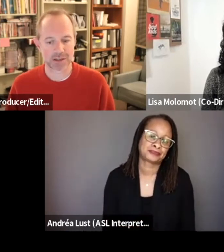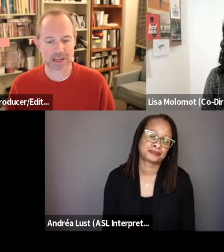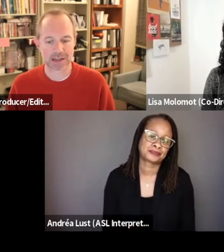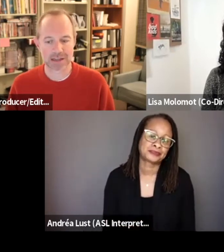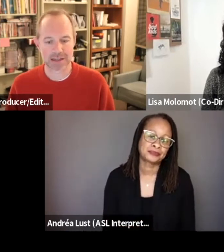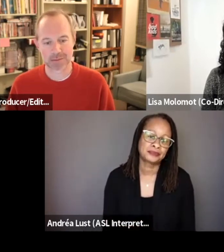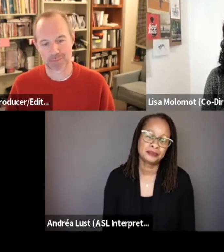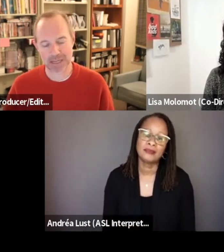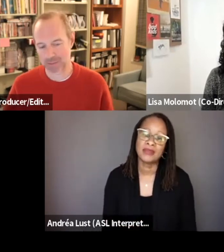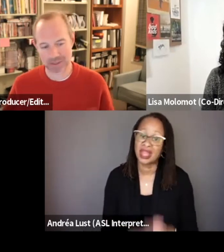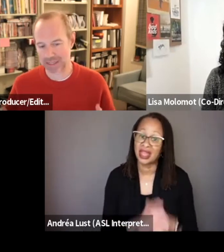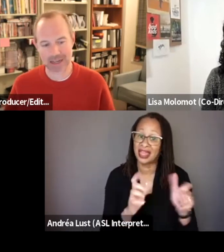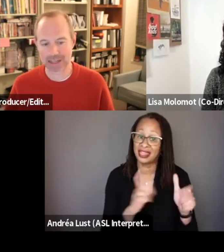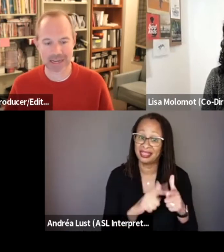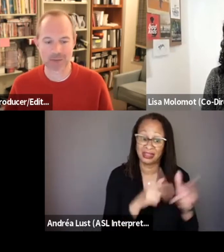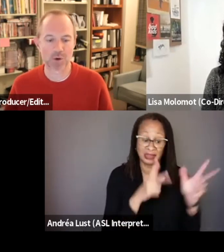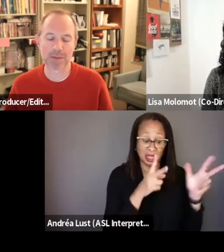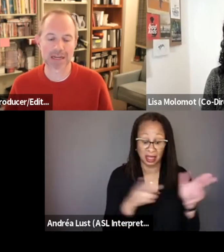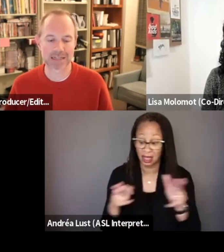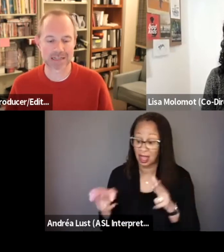that is possible to tell in 81 minutes,